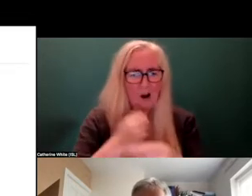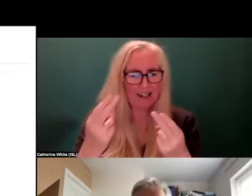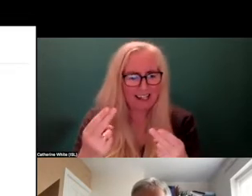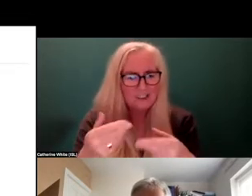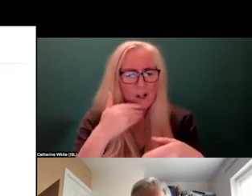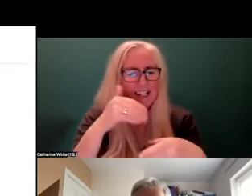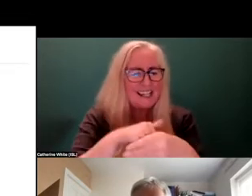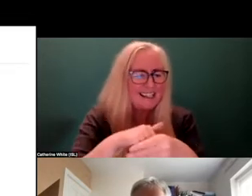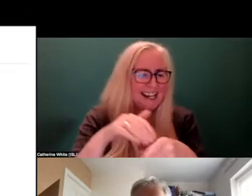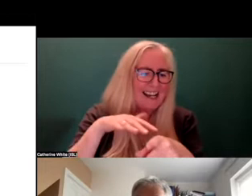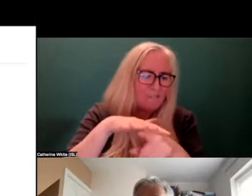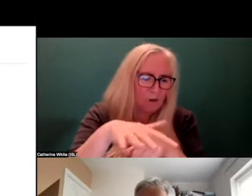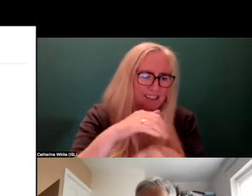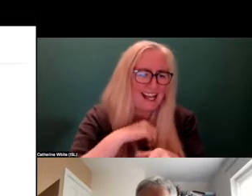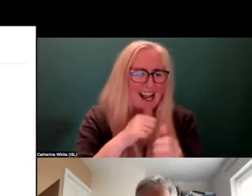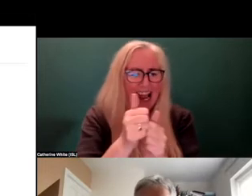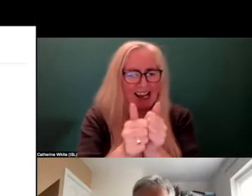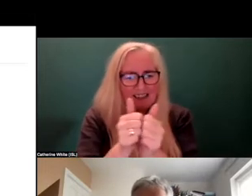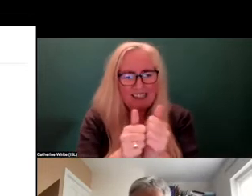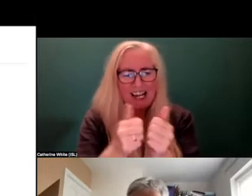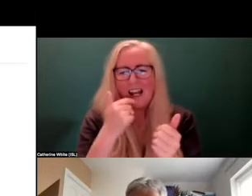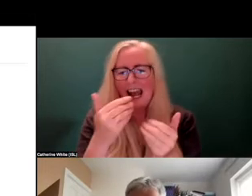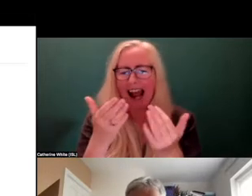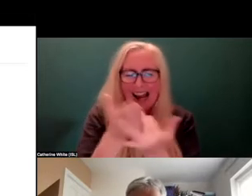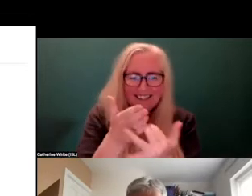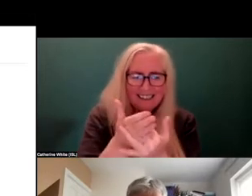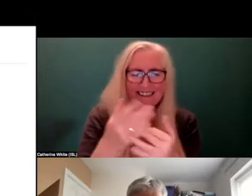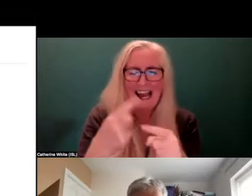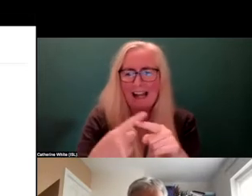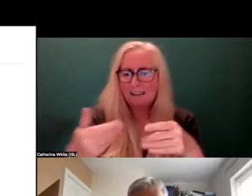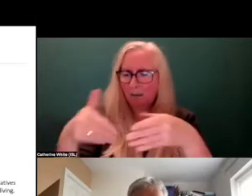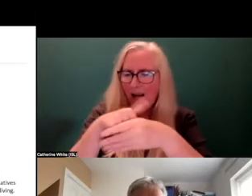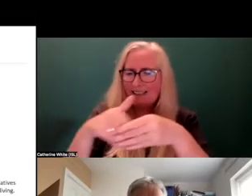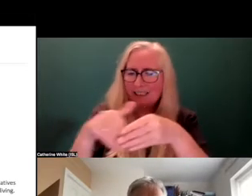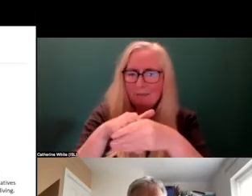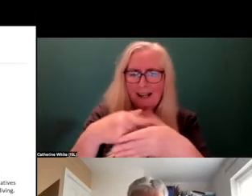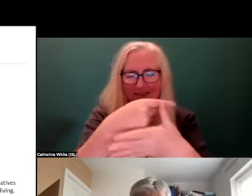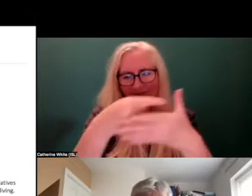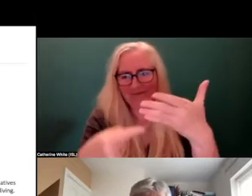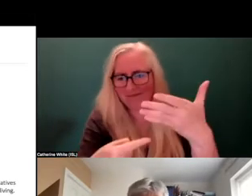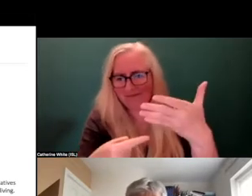And that context influences our activities, and hence our degree of accessibility and participation.